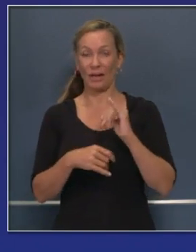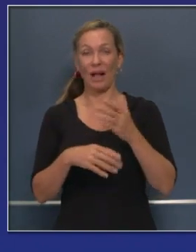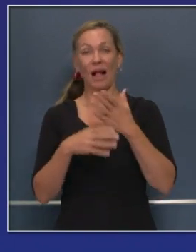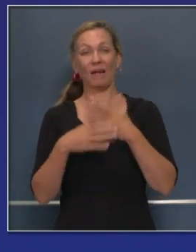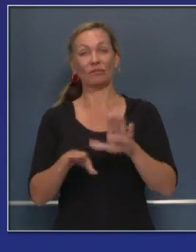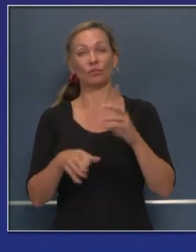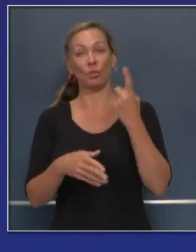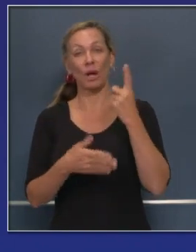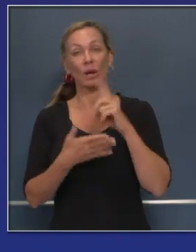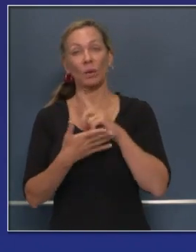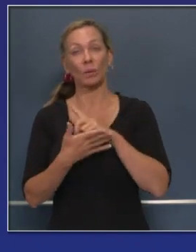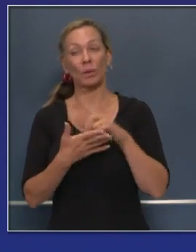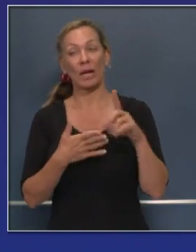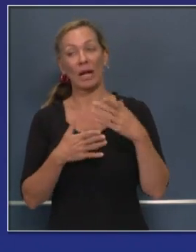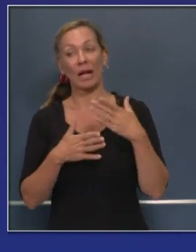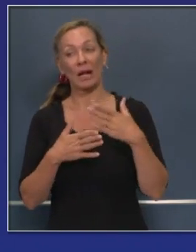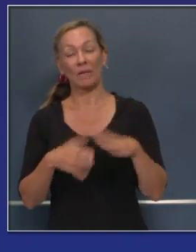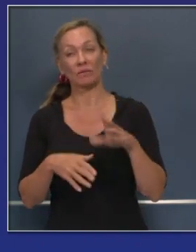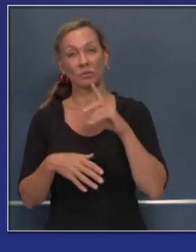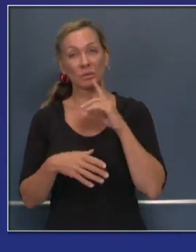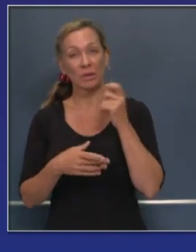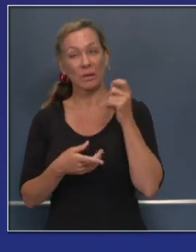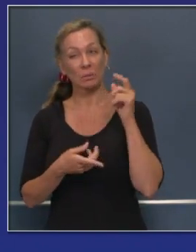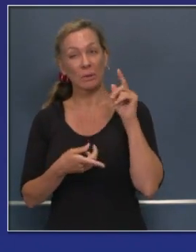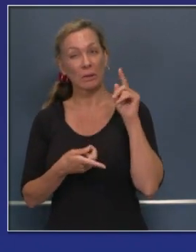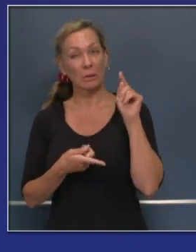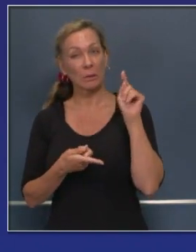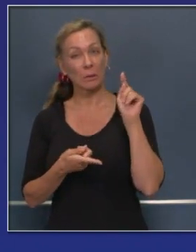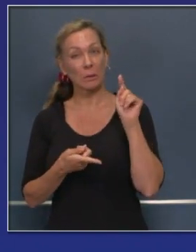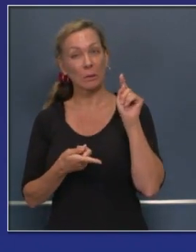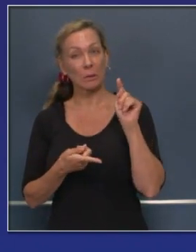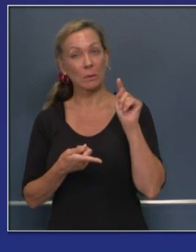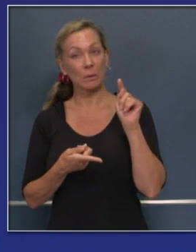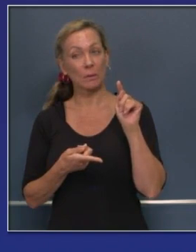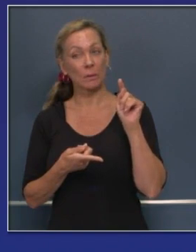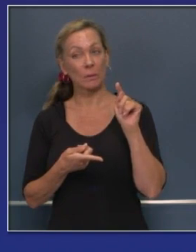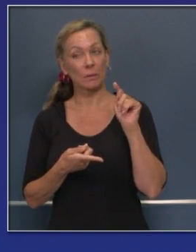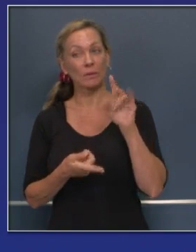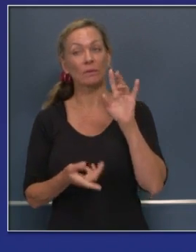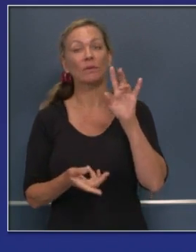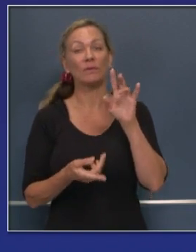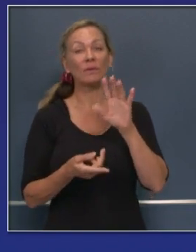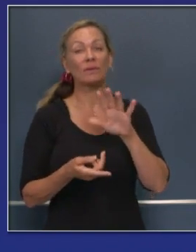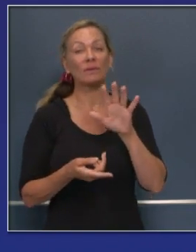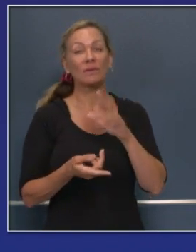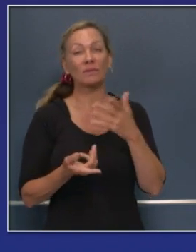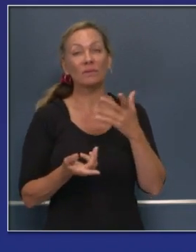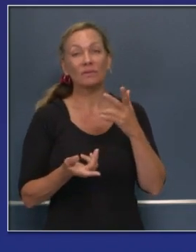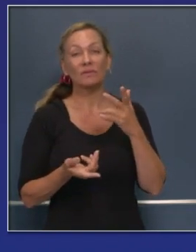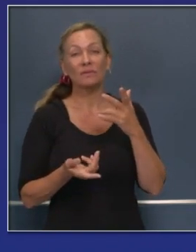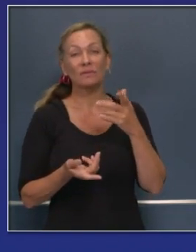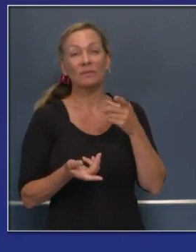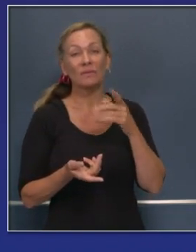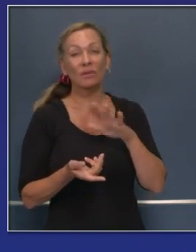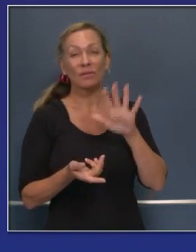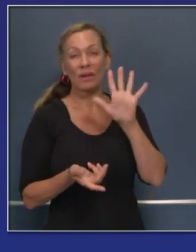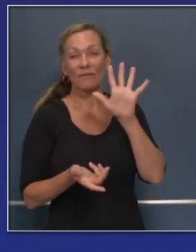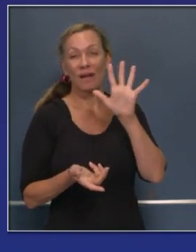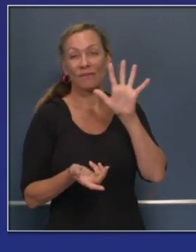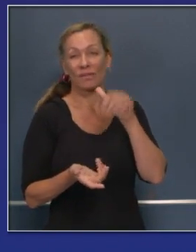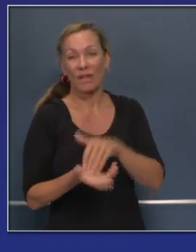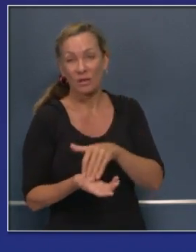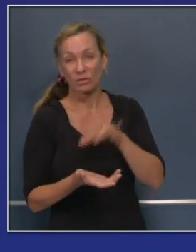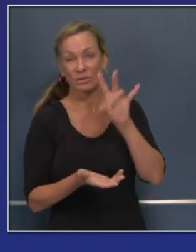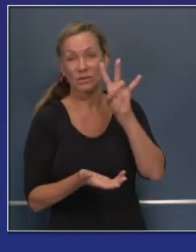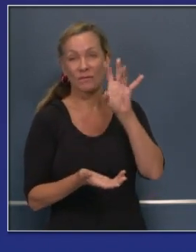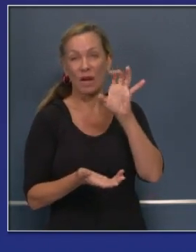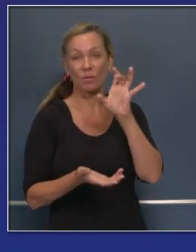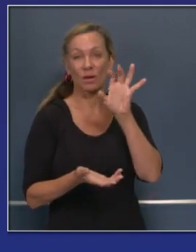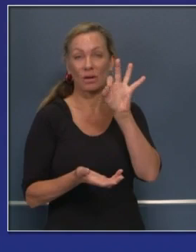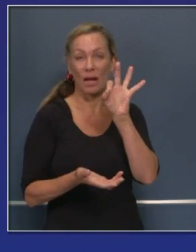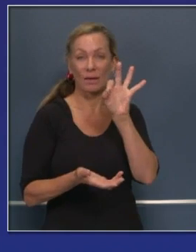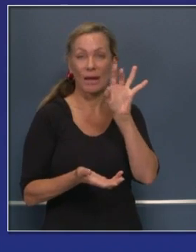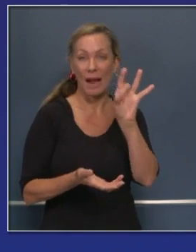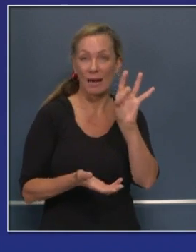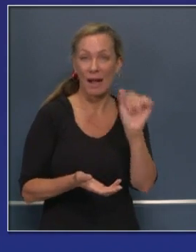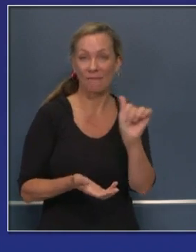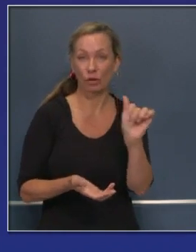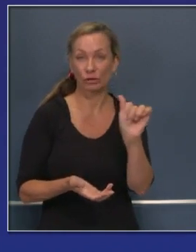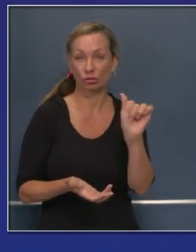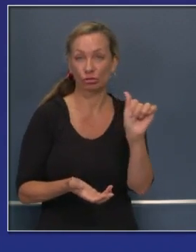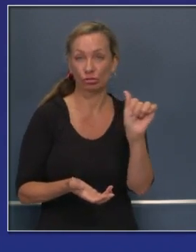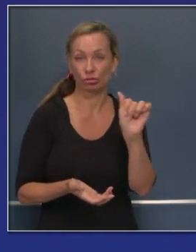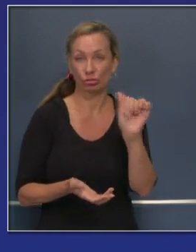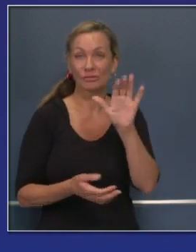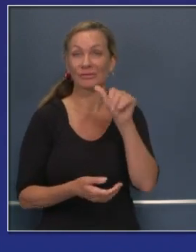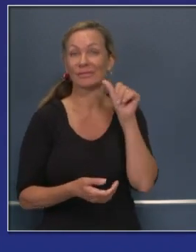I WANT TO PROVIDE YOU AN UPDATE ON SOME OF THE NEW NUMBERS THAT HAVE COME IN THE SEVEN-DAY AVERAGE THAT CONTINUES TO TREND DOWNWARDS.